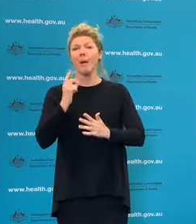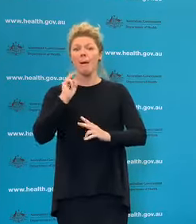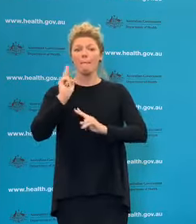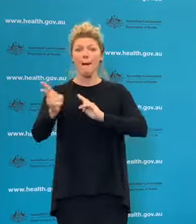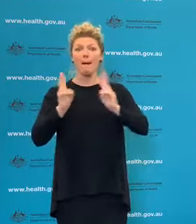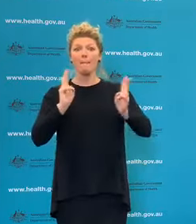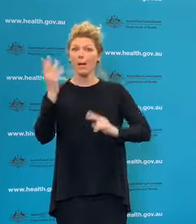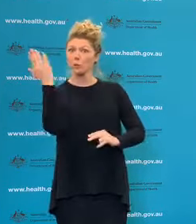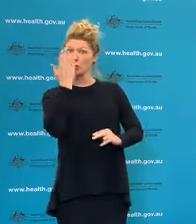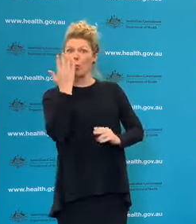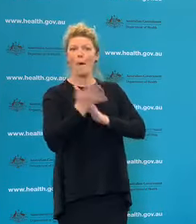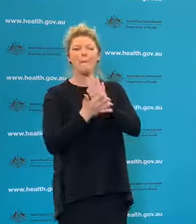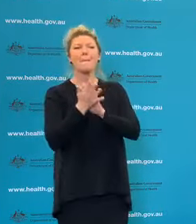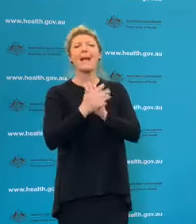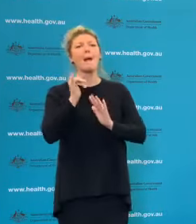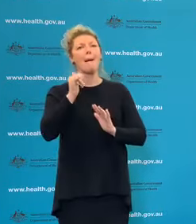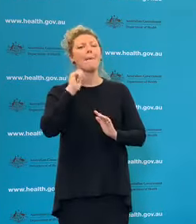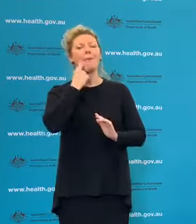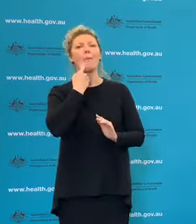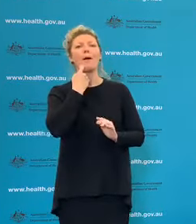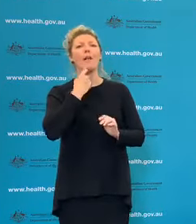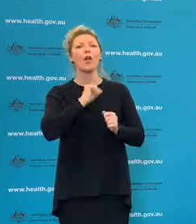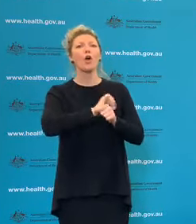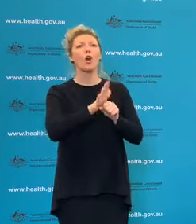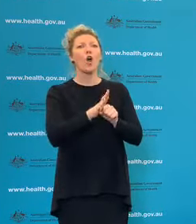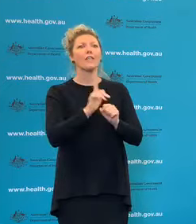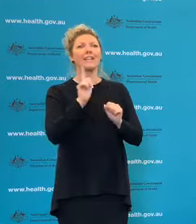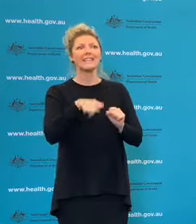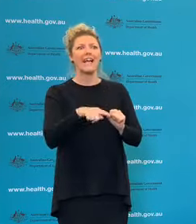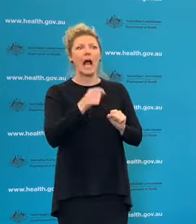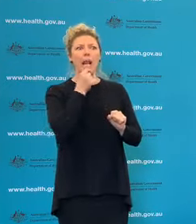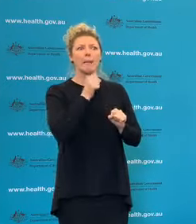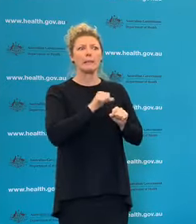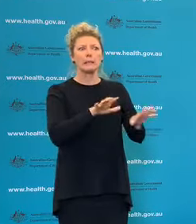want to make sure everyone is following those really clear instructions,